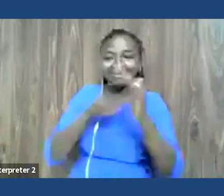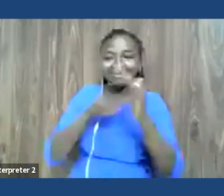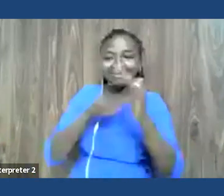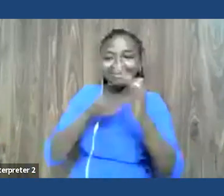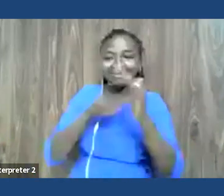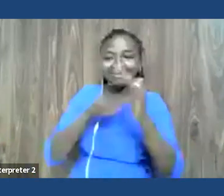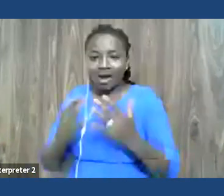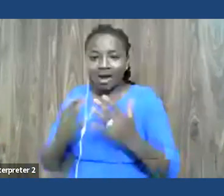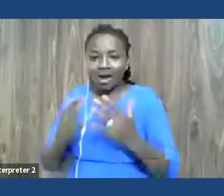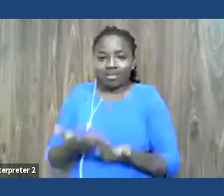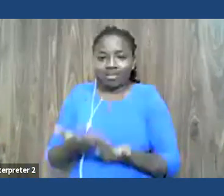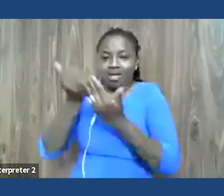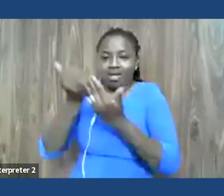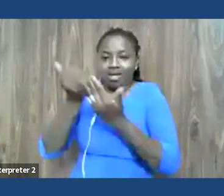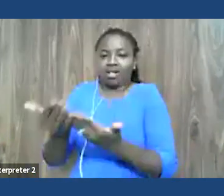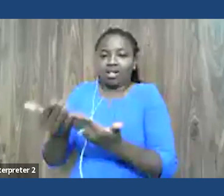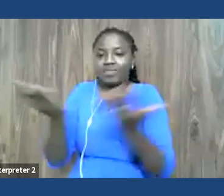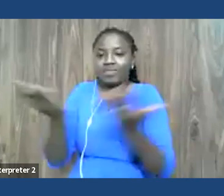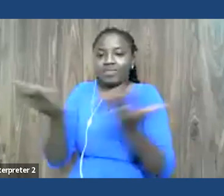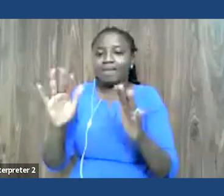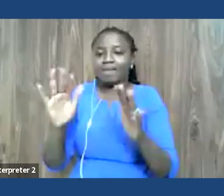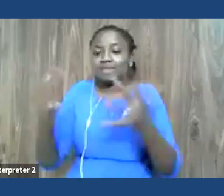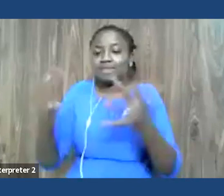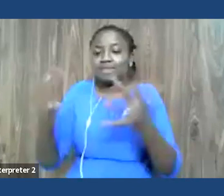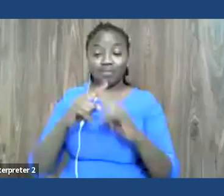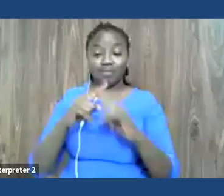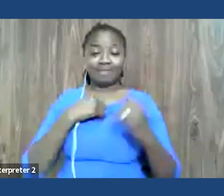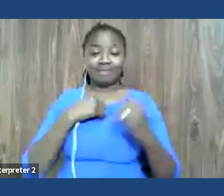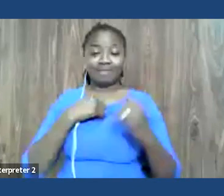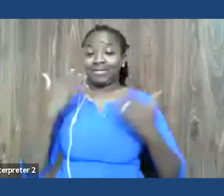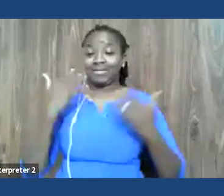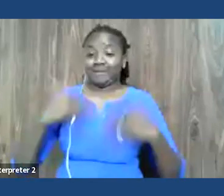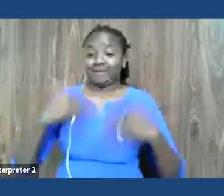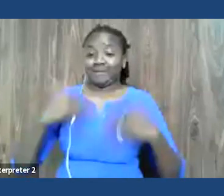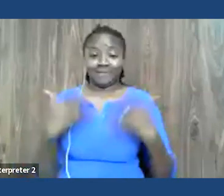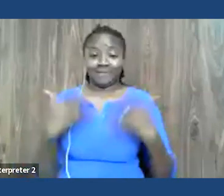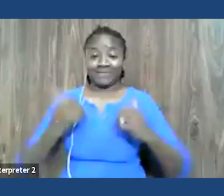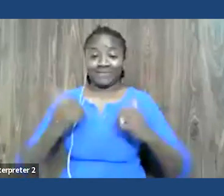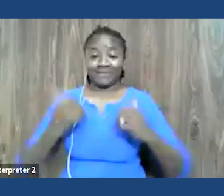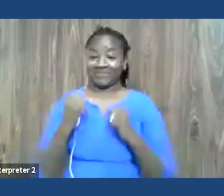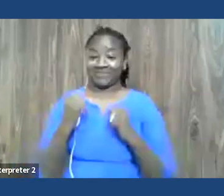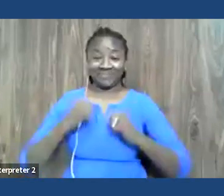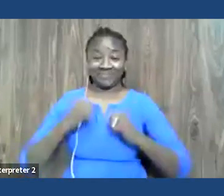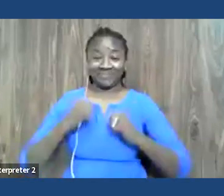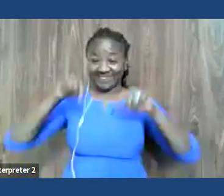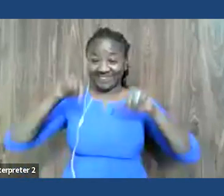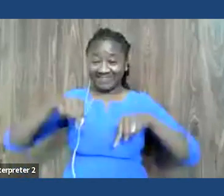So I'm so excited about this group of people in the room today, because we have the right